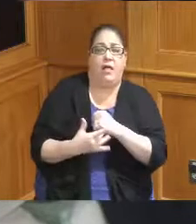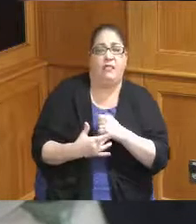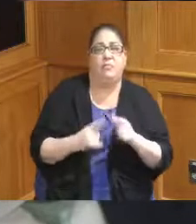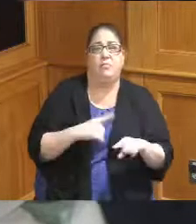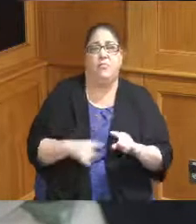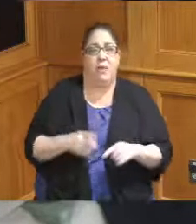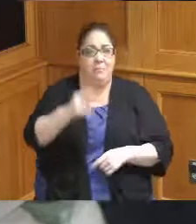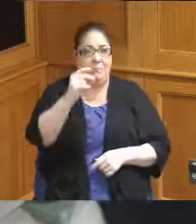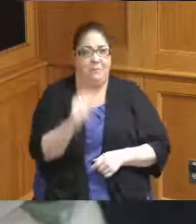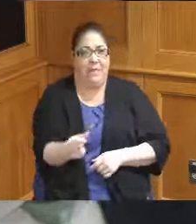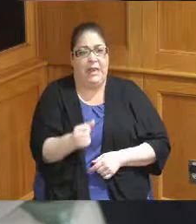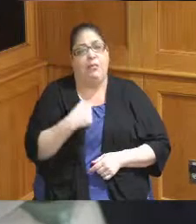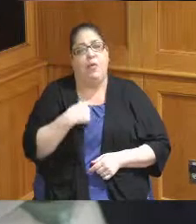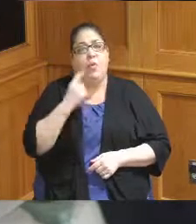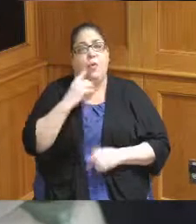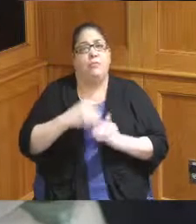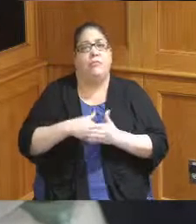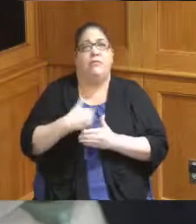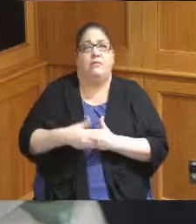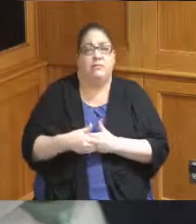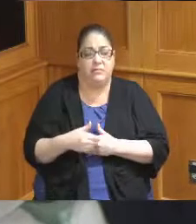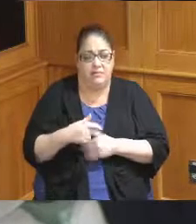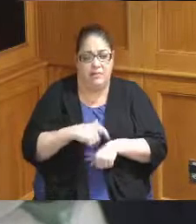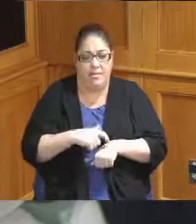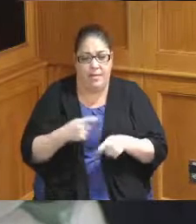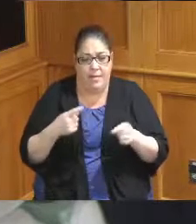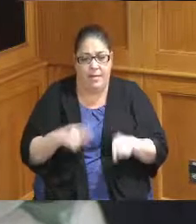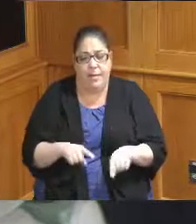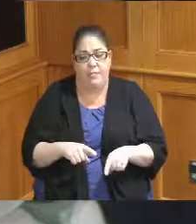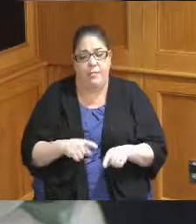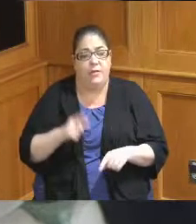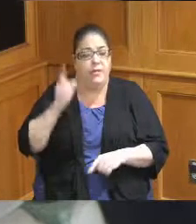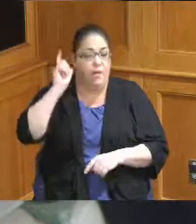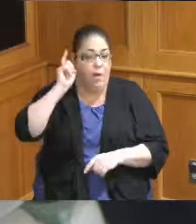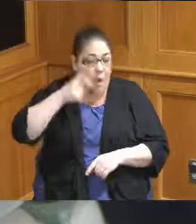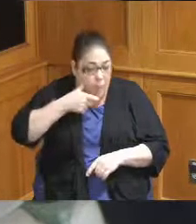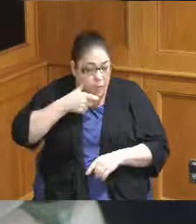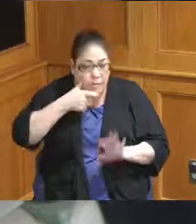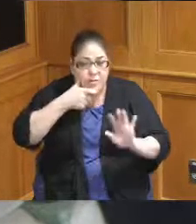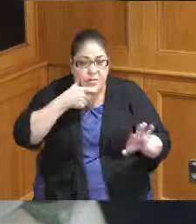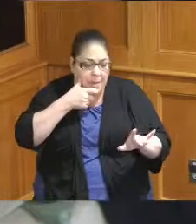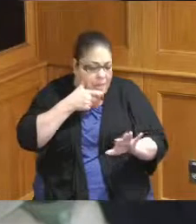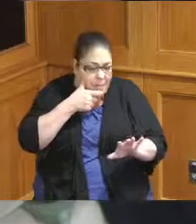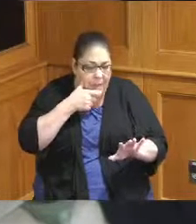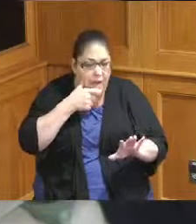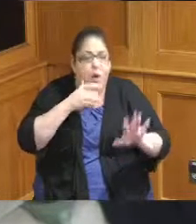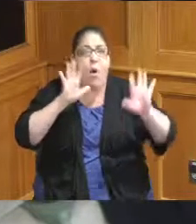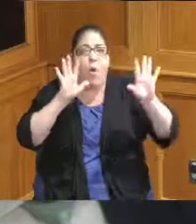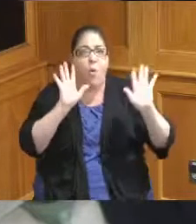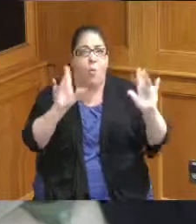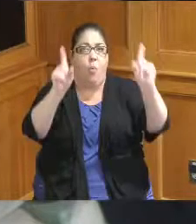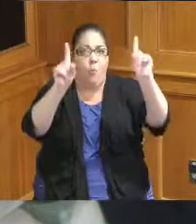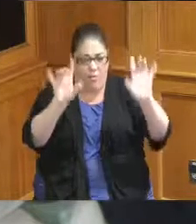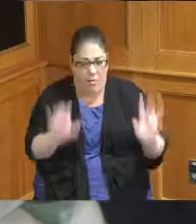that point The Operators the the leadership that comes in would step in at that point to to ask